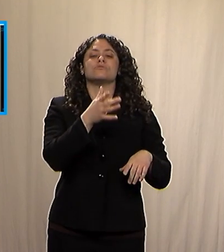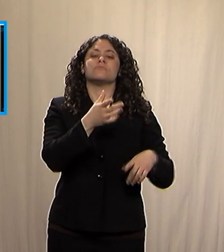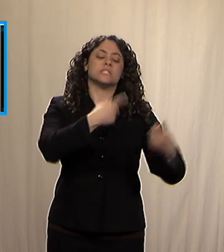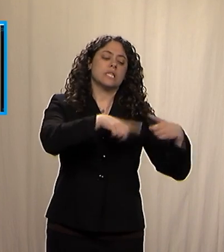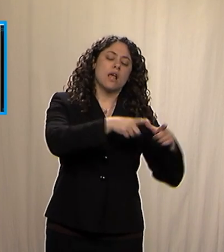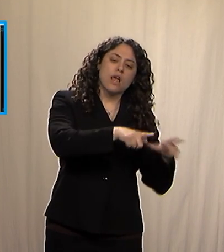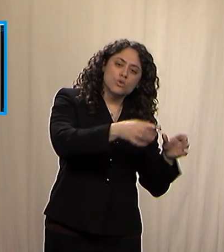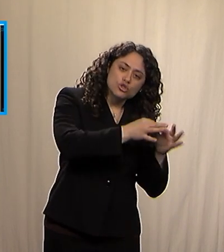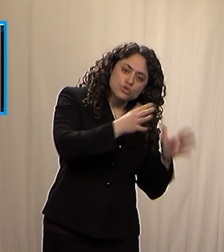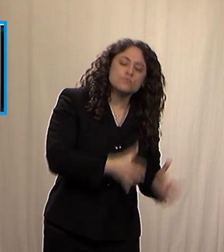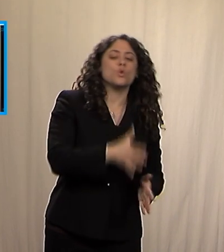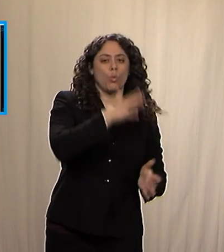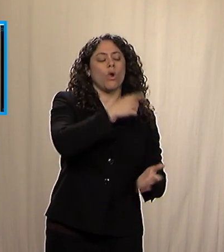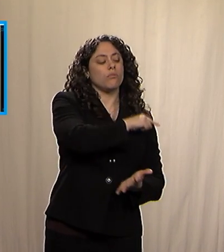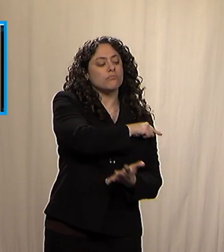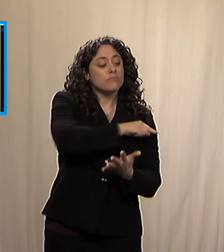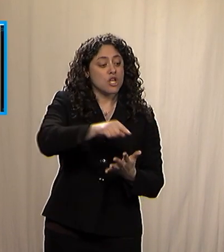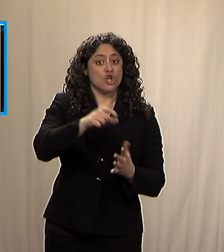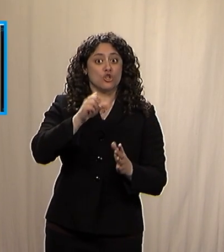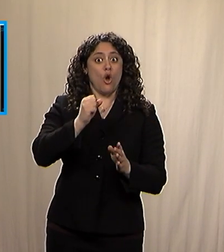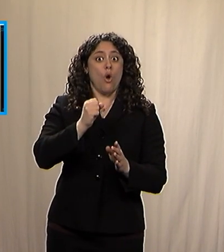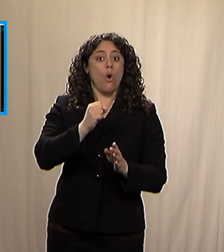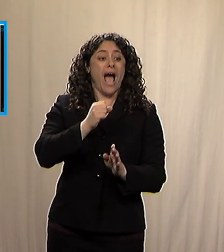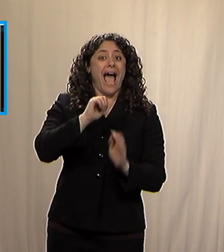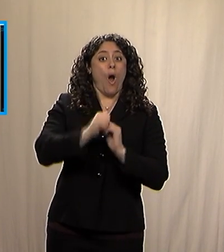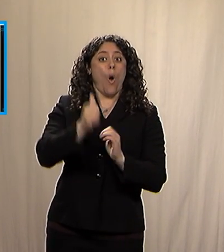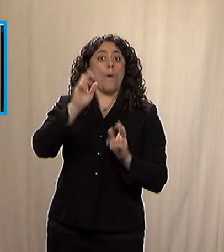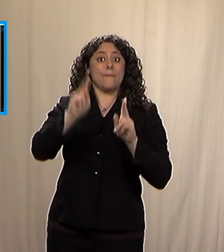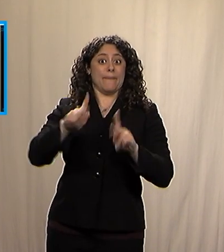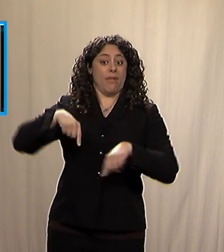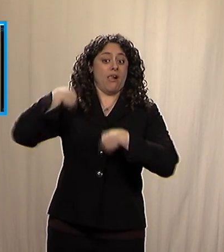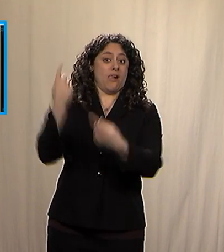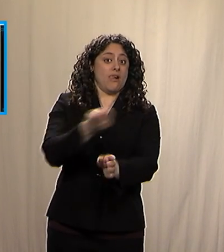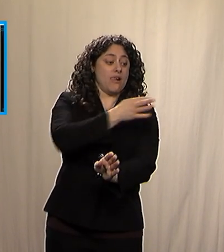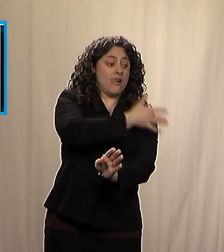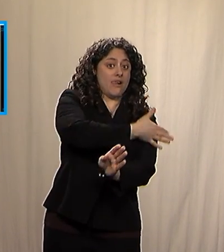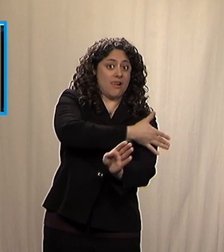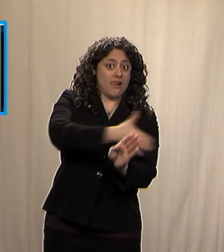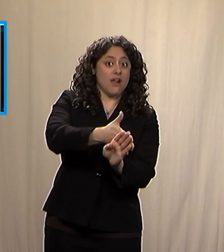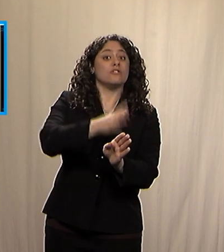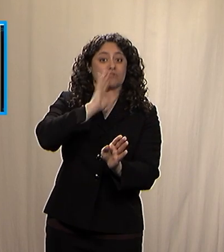how people have talked about alignment, accommodation, in a variety of ways.